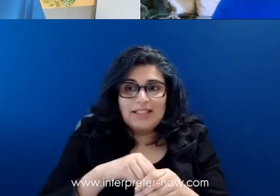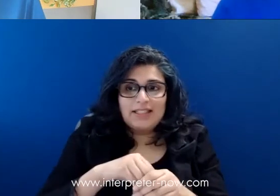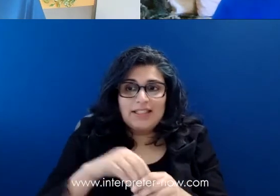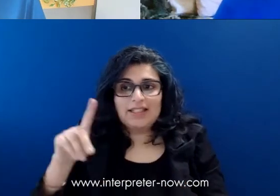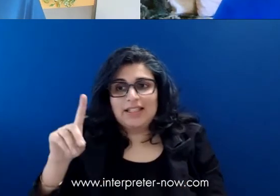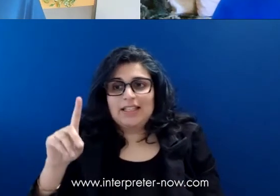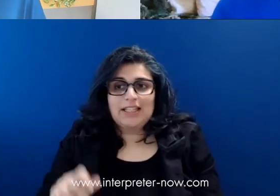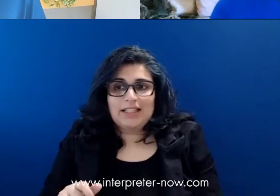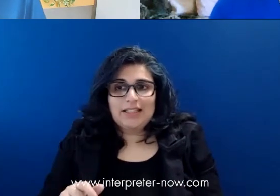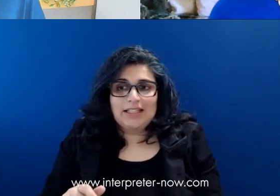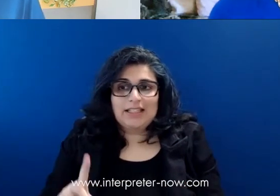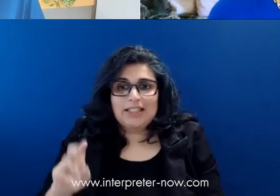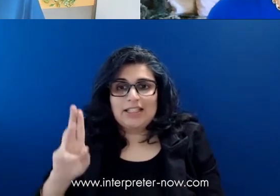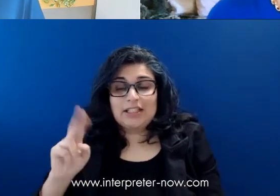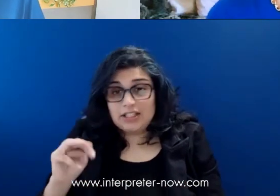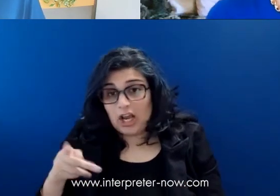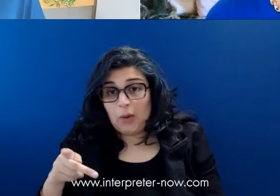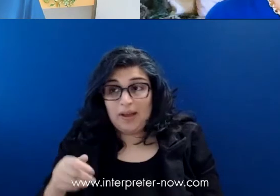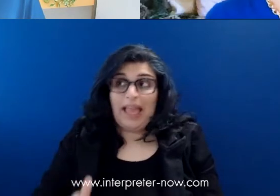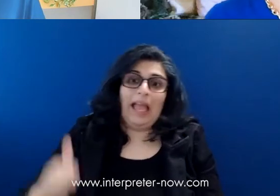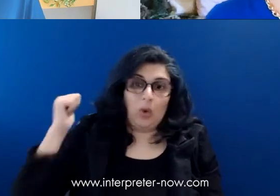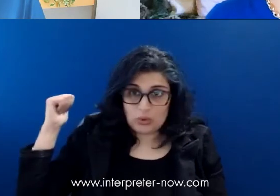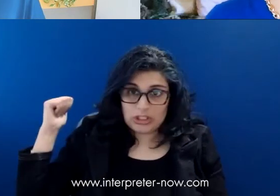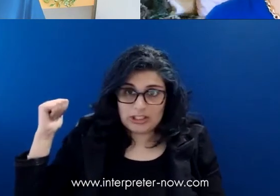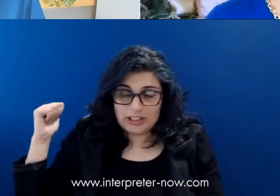You dump out; you do your own venting, your own processing, your own emoting, whatever